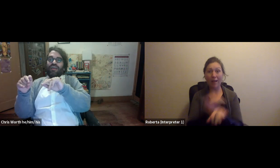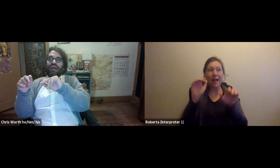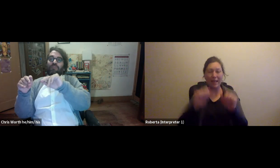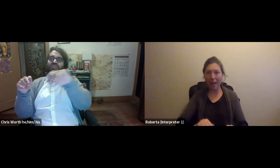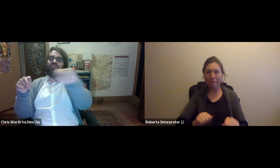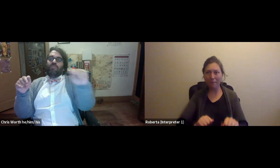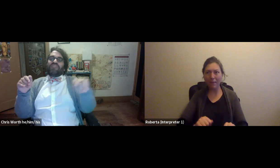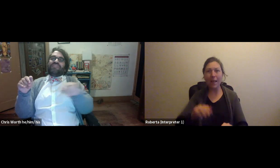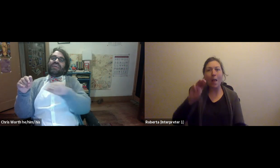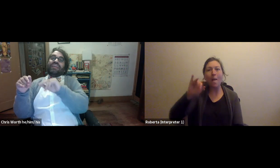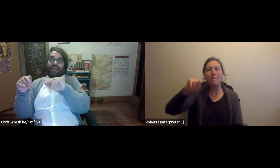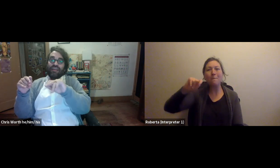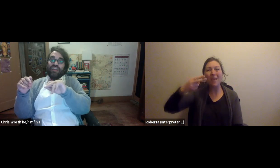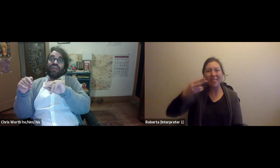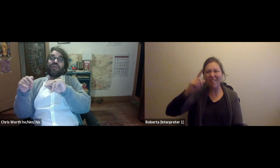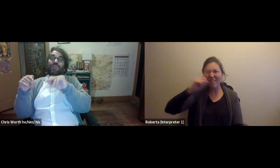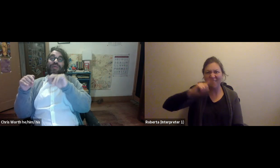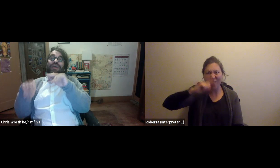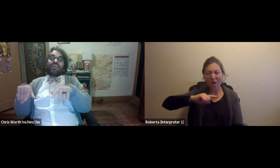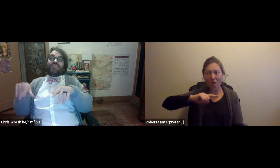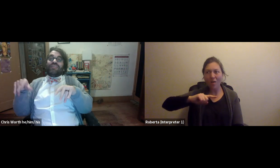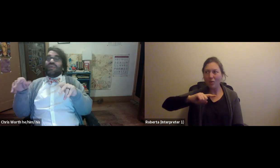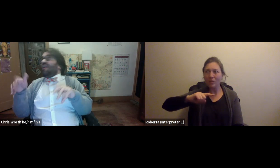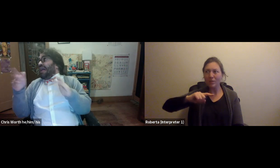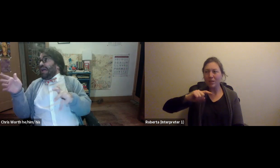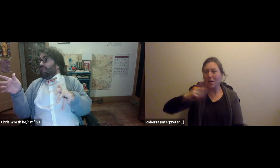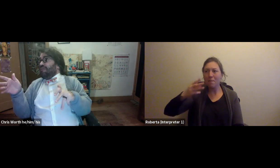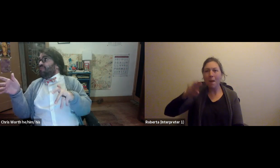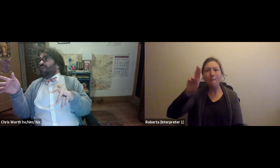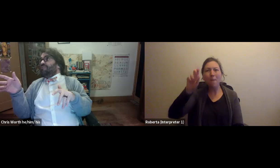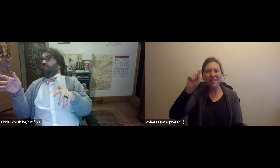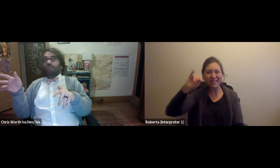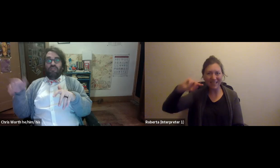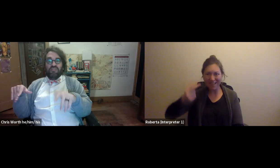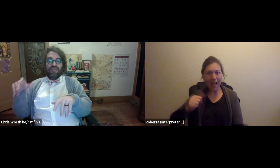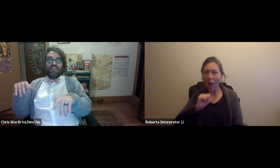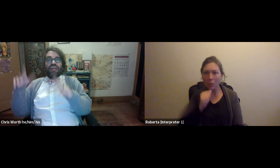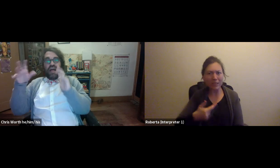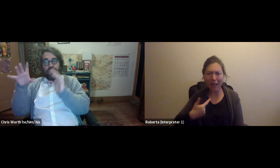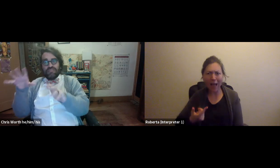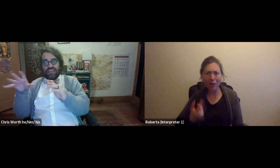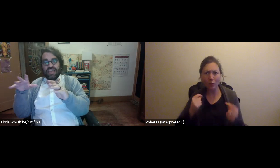A myth-busting night, because I wasn't predatorial. I was a kid